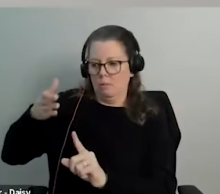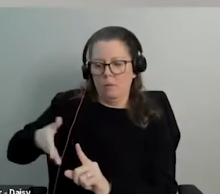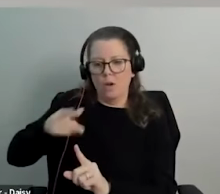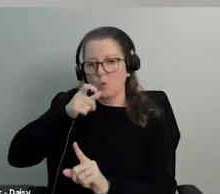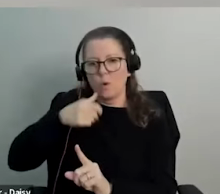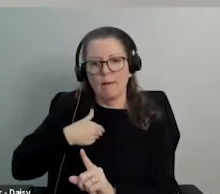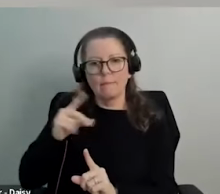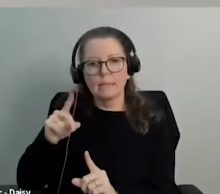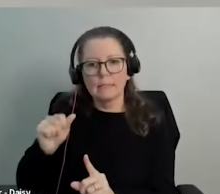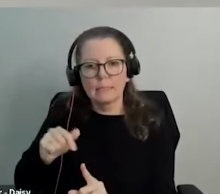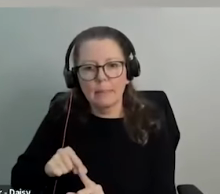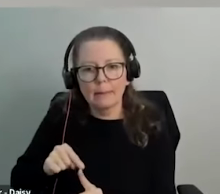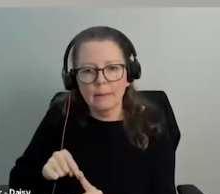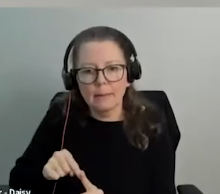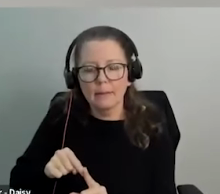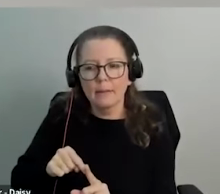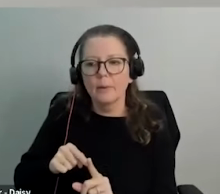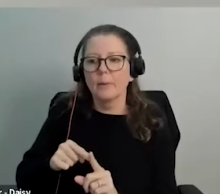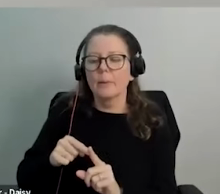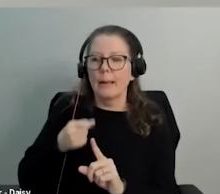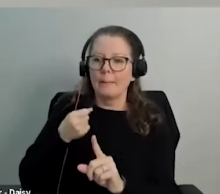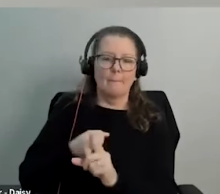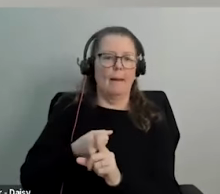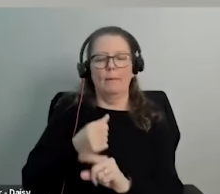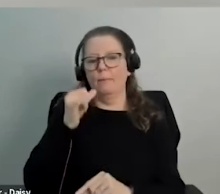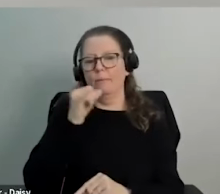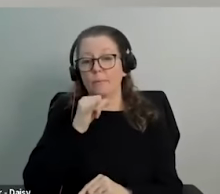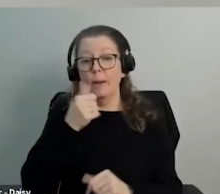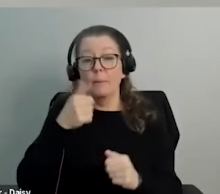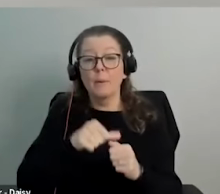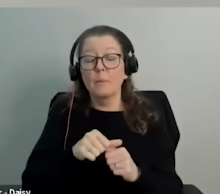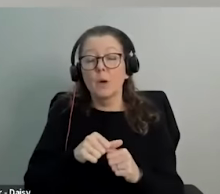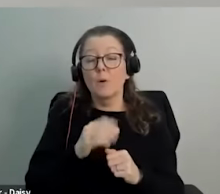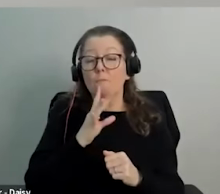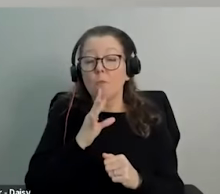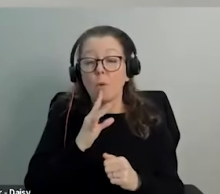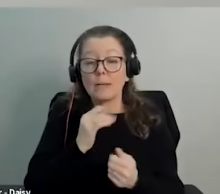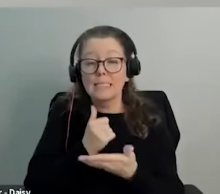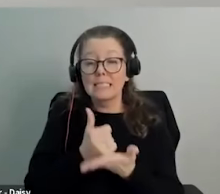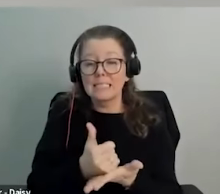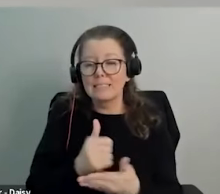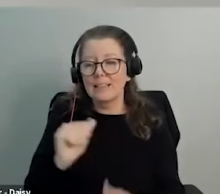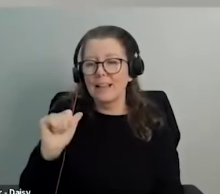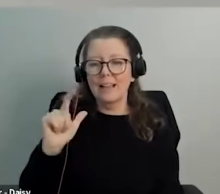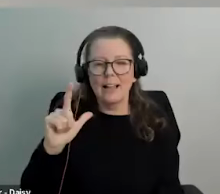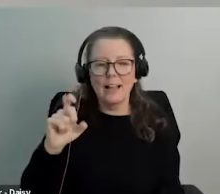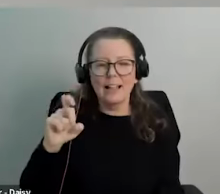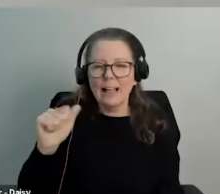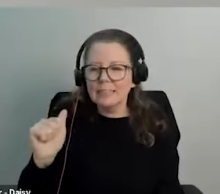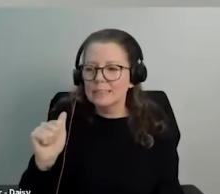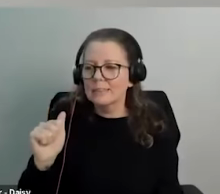to when we first were launching voice assistance like, you know, an Alexa or a Google Home, a Nest Home,